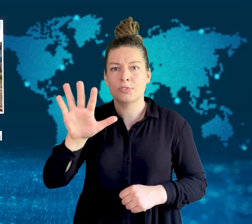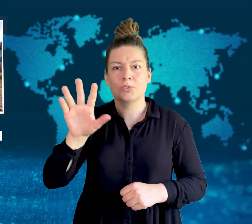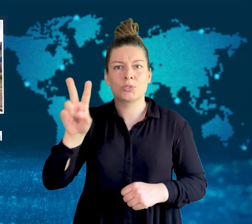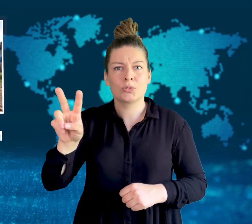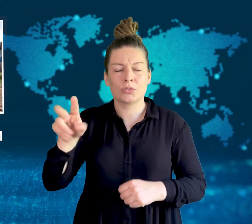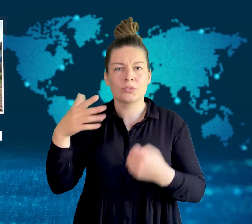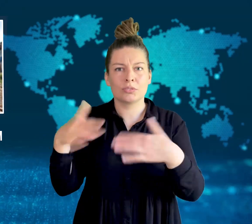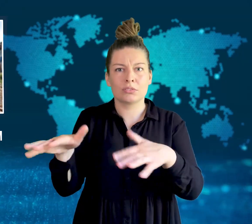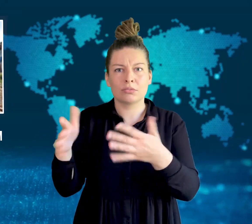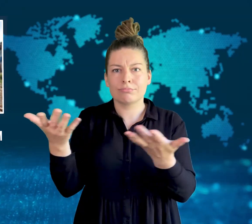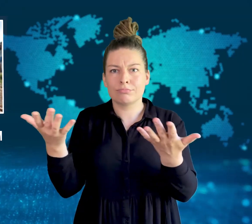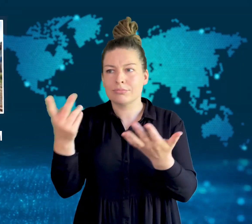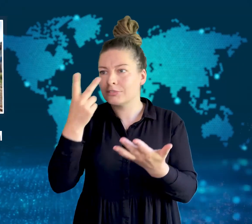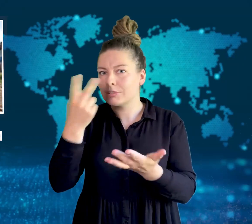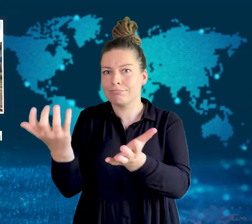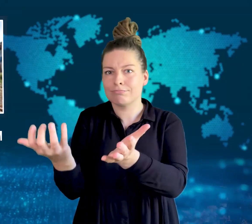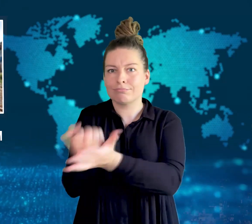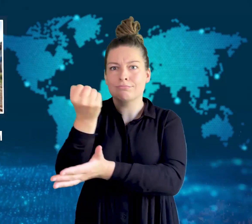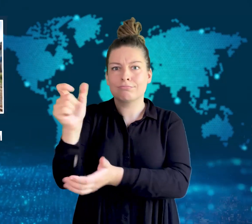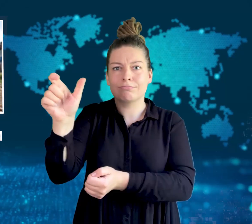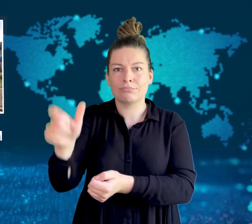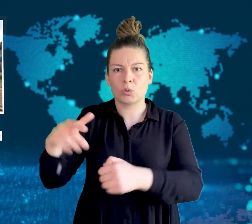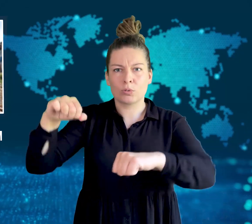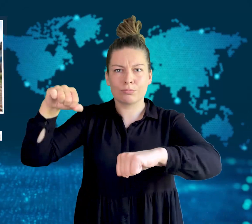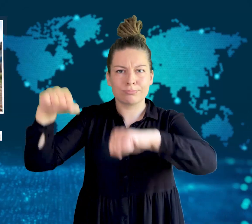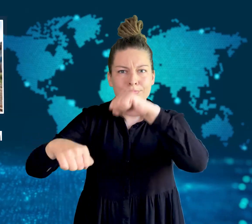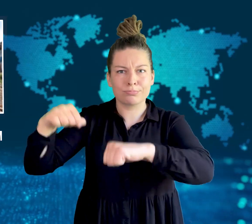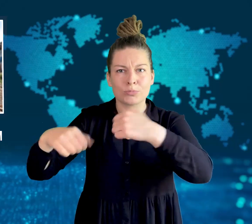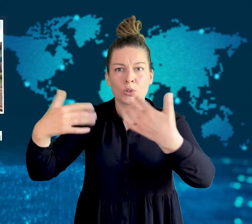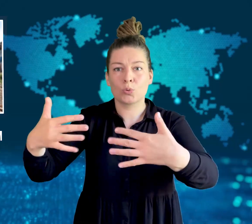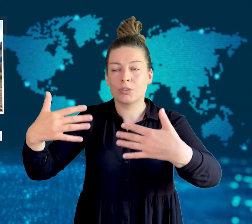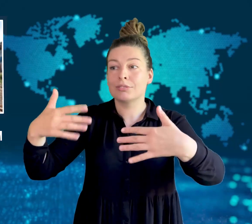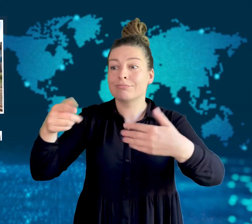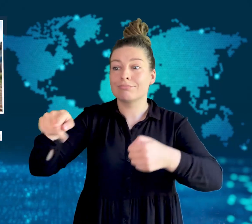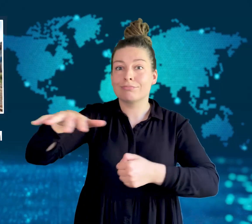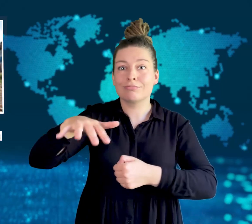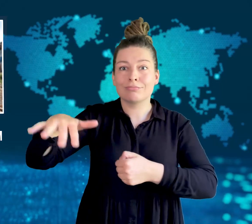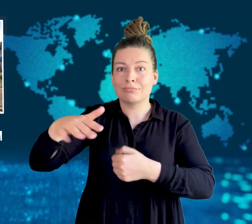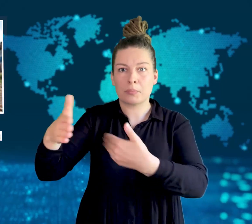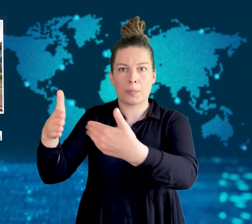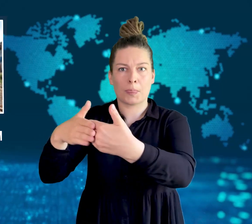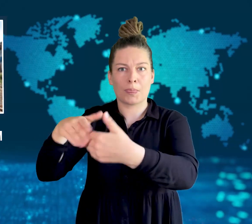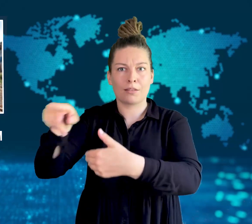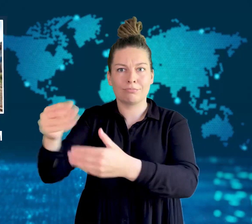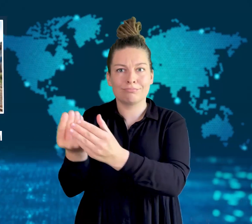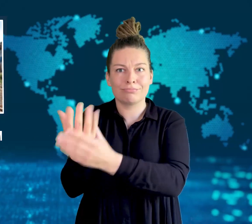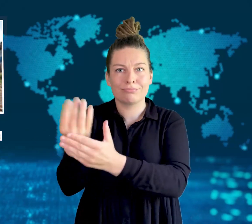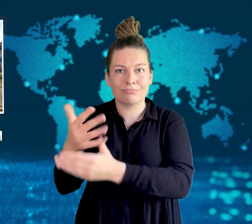reported beaten and stamped on.